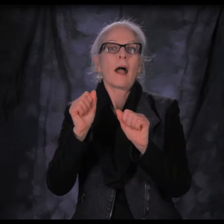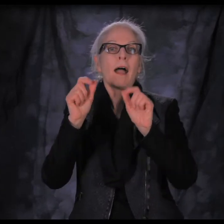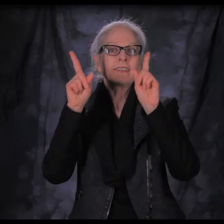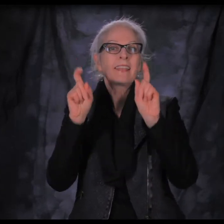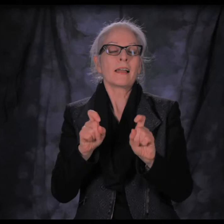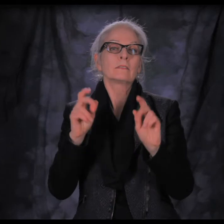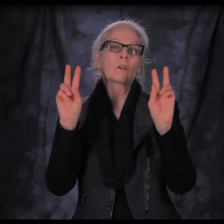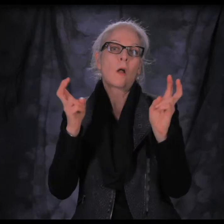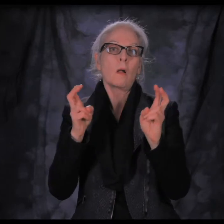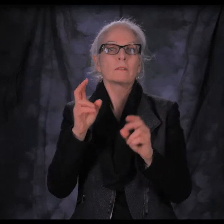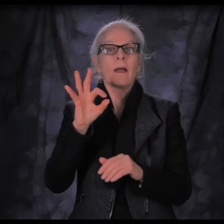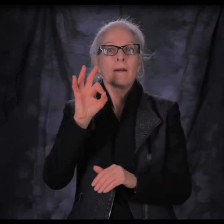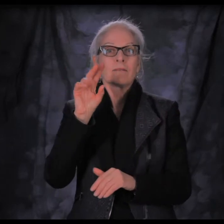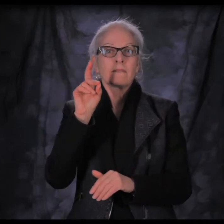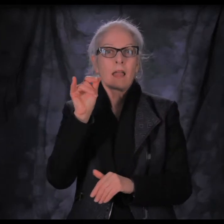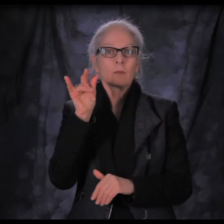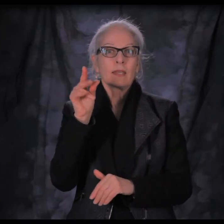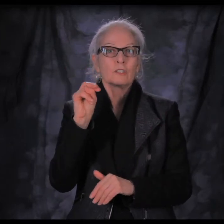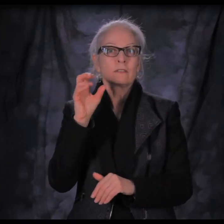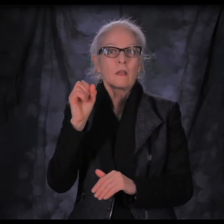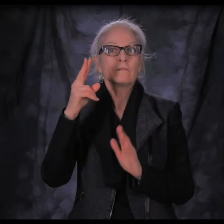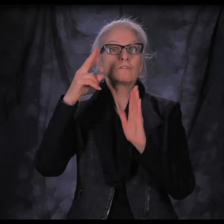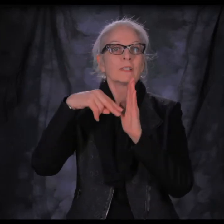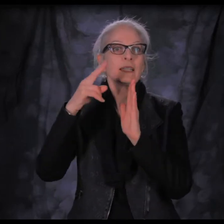of Reading Test as well as demonstrate completion of an approved